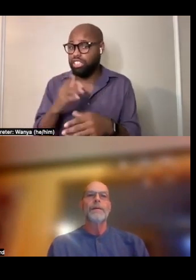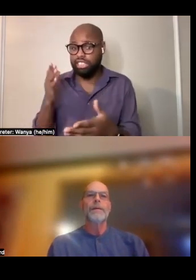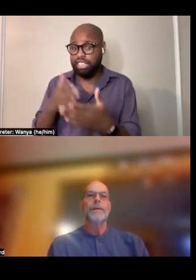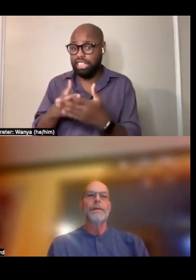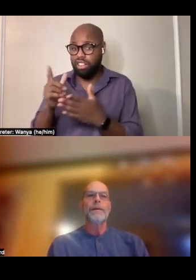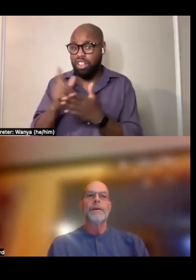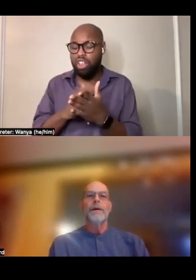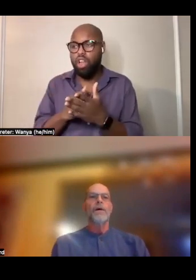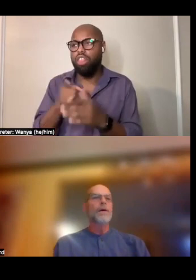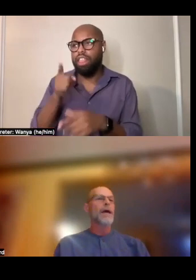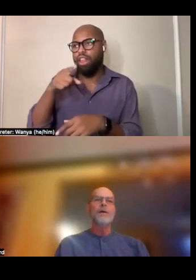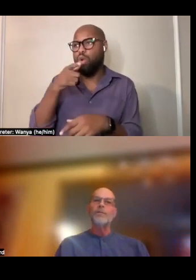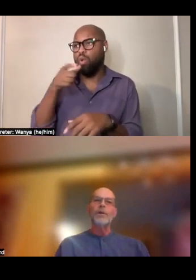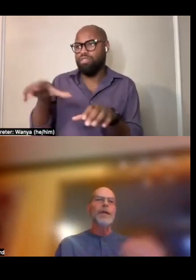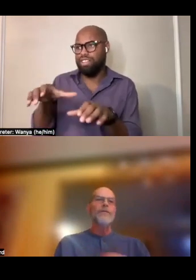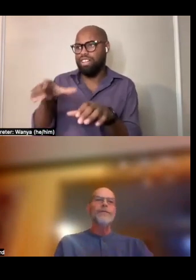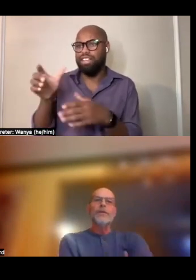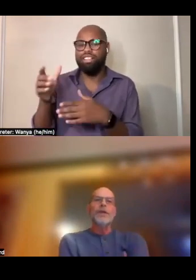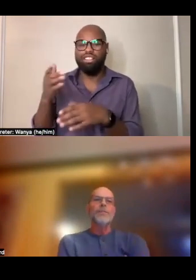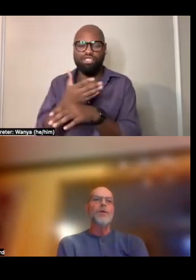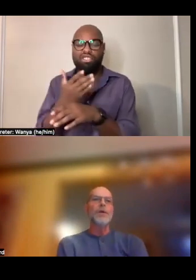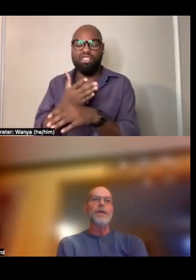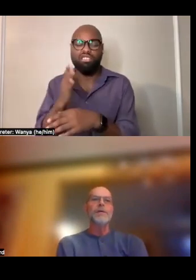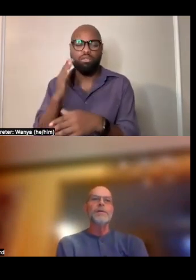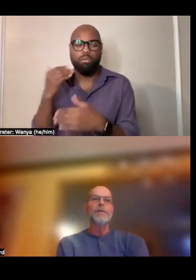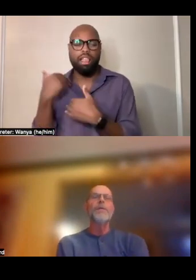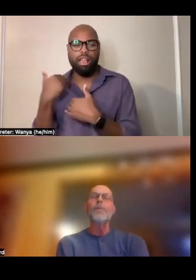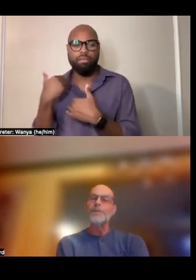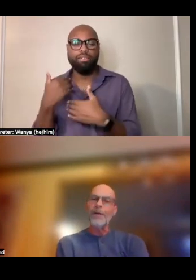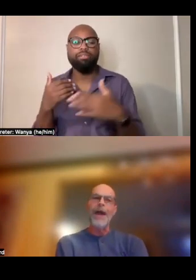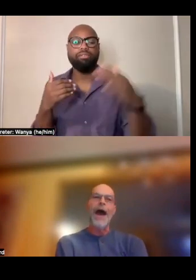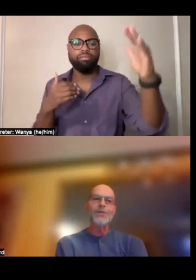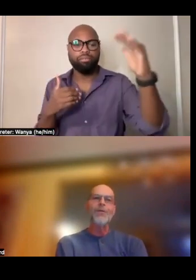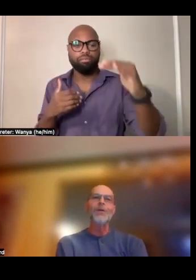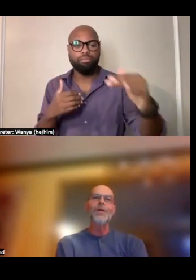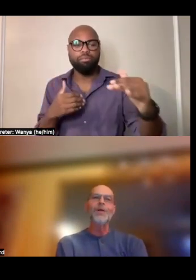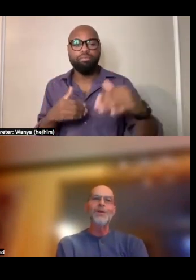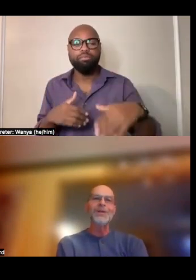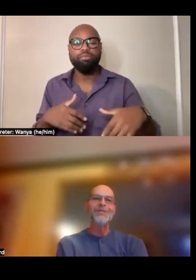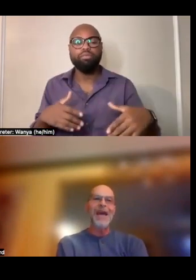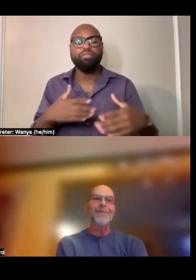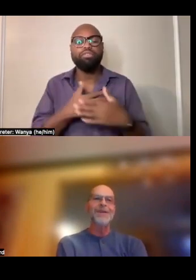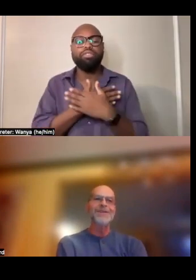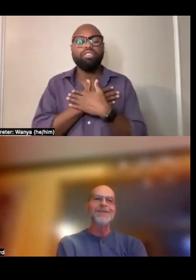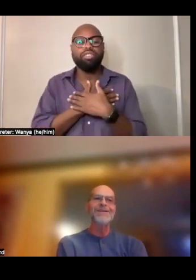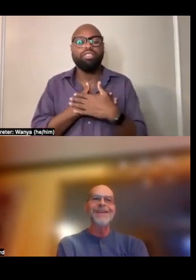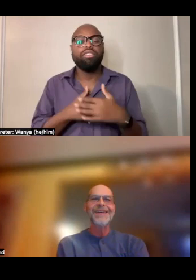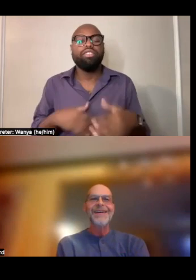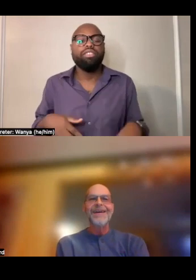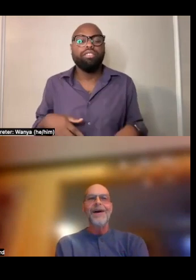Okay. Relief can get punies, I'm sorry, actual punitive damages.